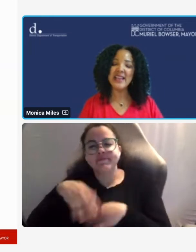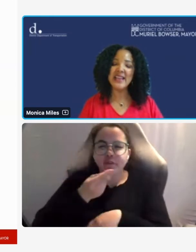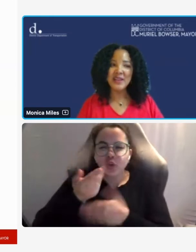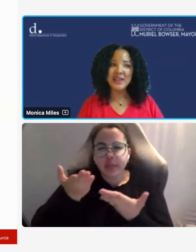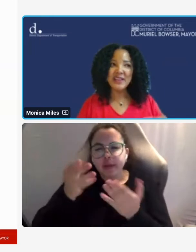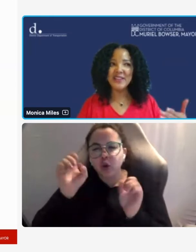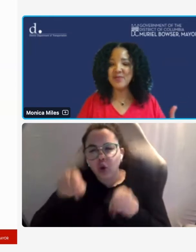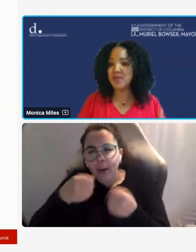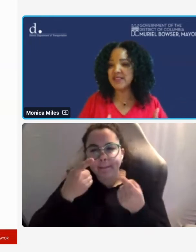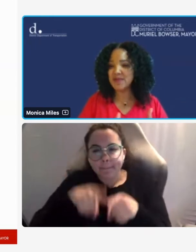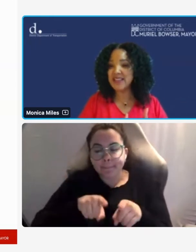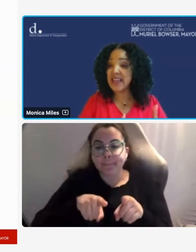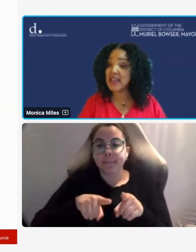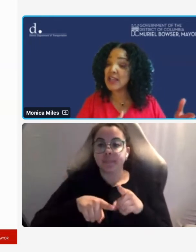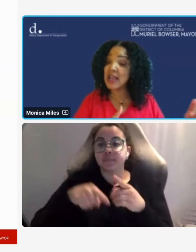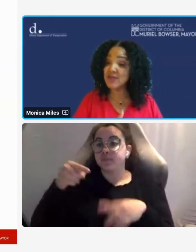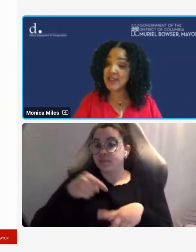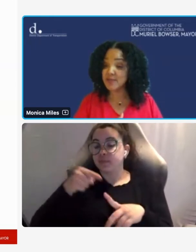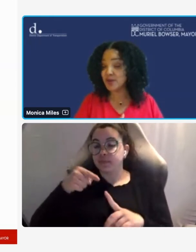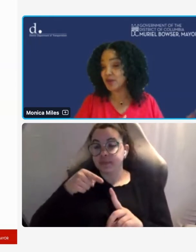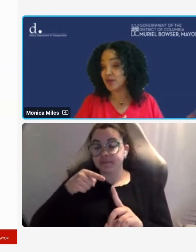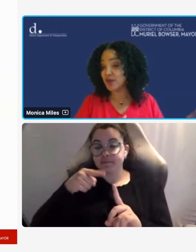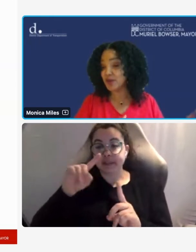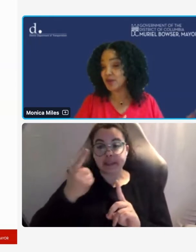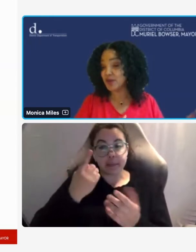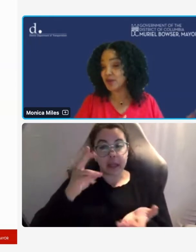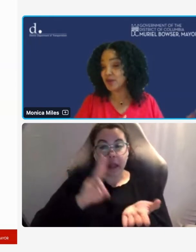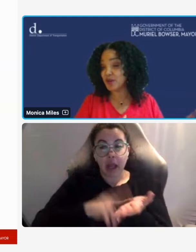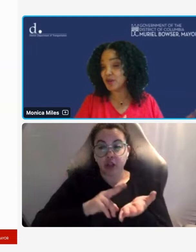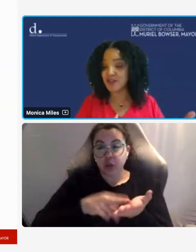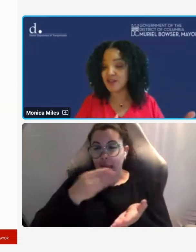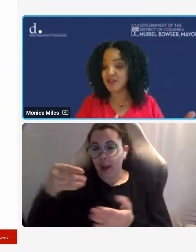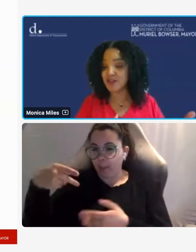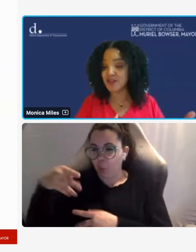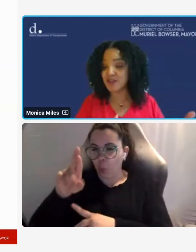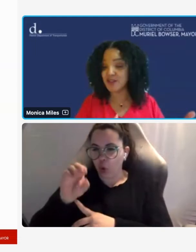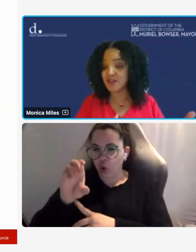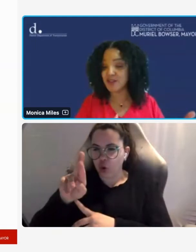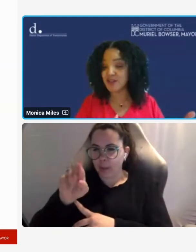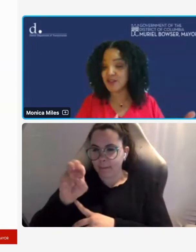um this would be something that contracts and procurement would have to you know figure out um